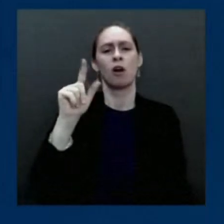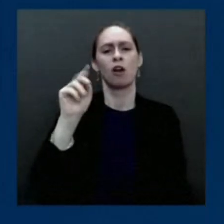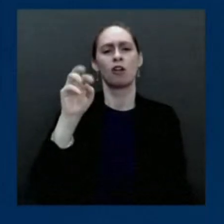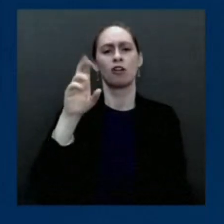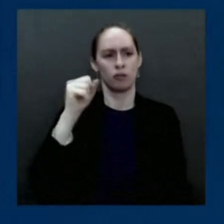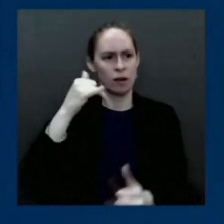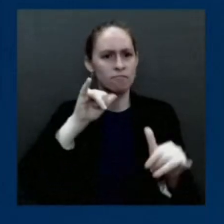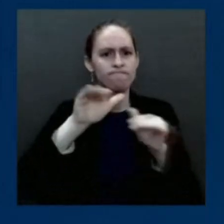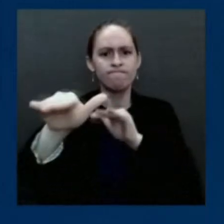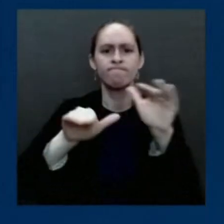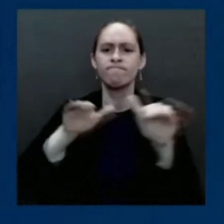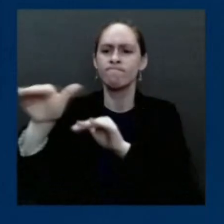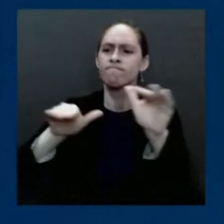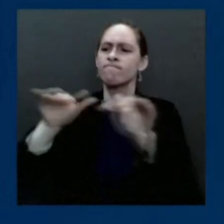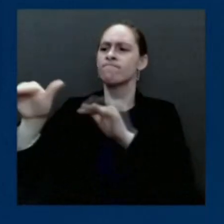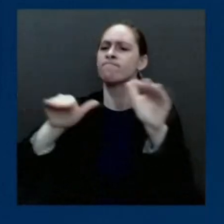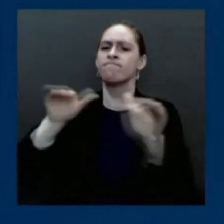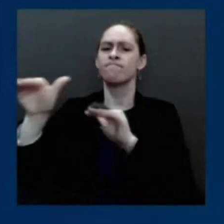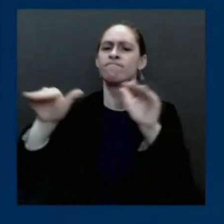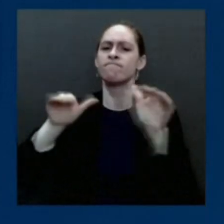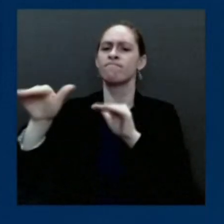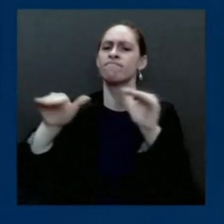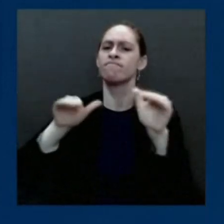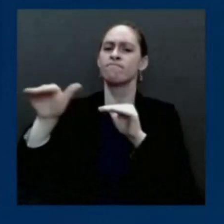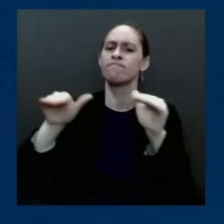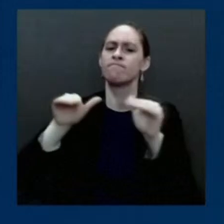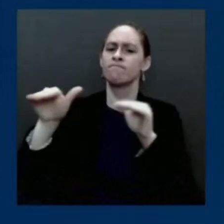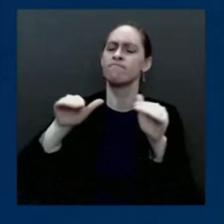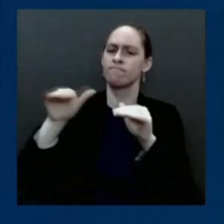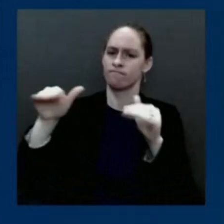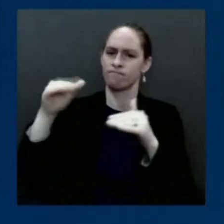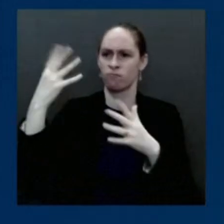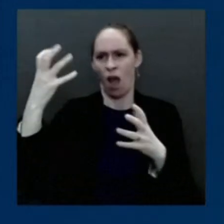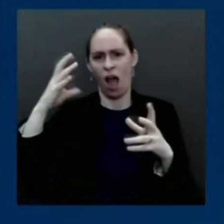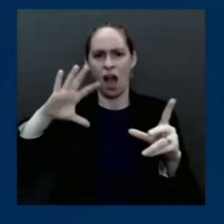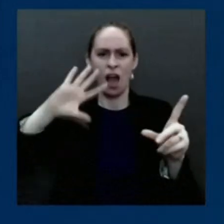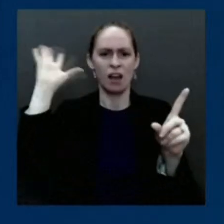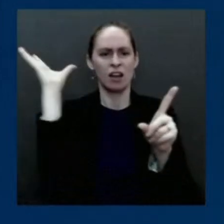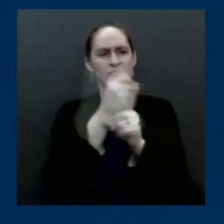UPON HIS FOLLOWERS IN FOX